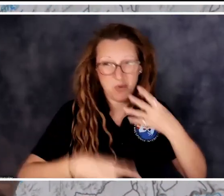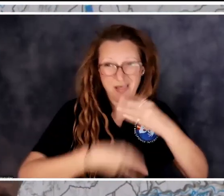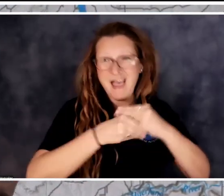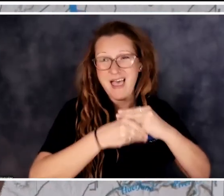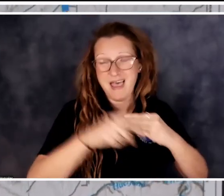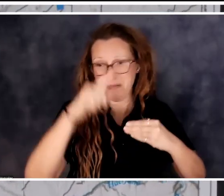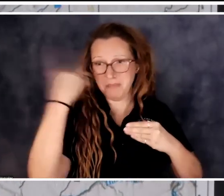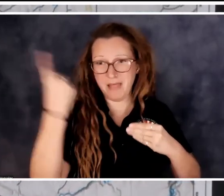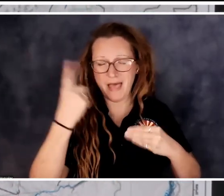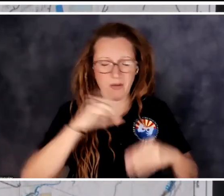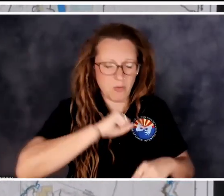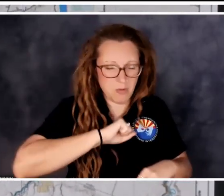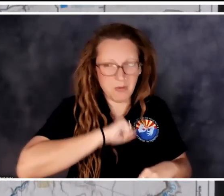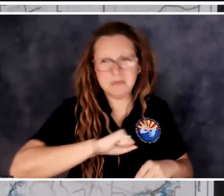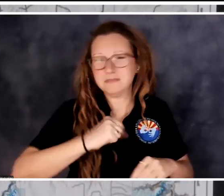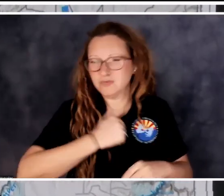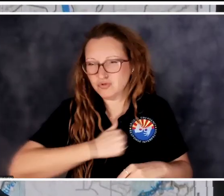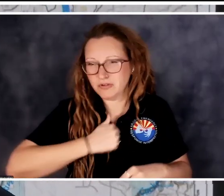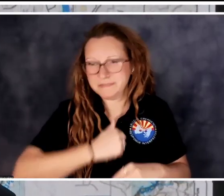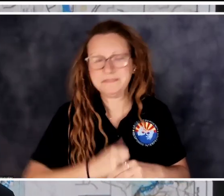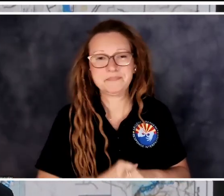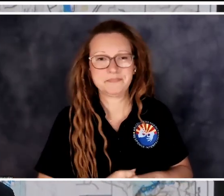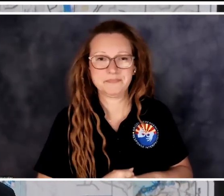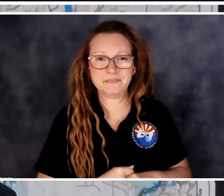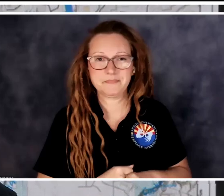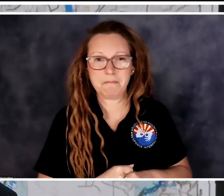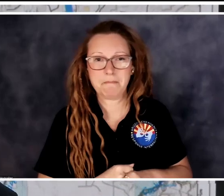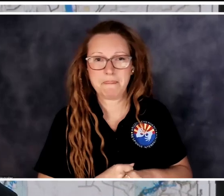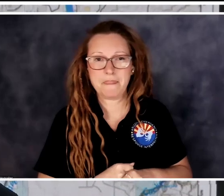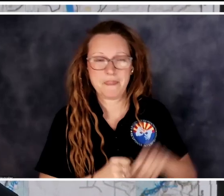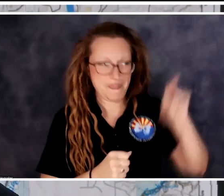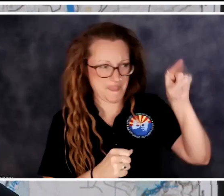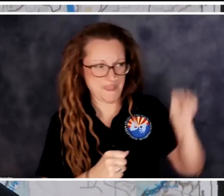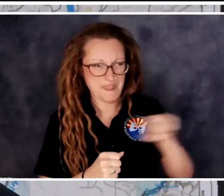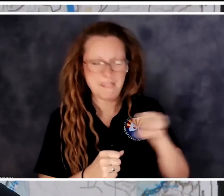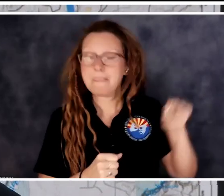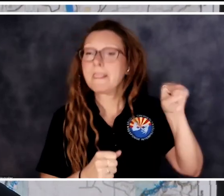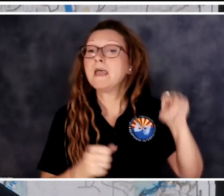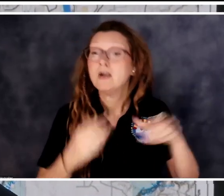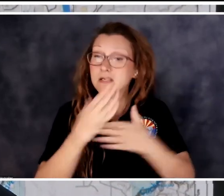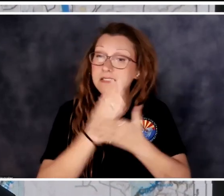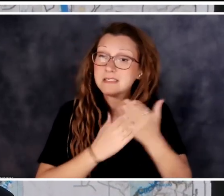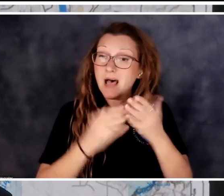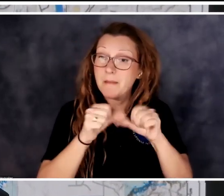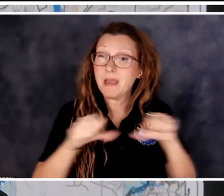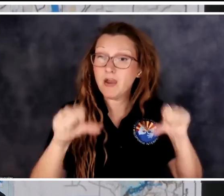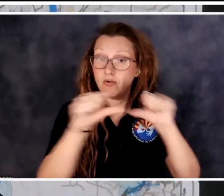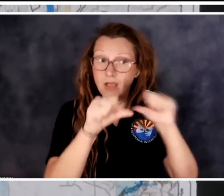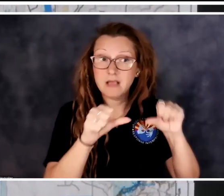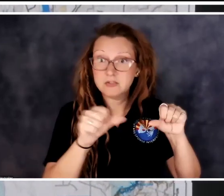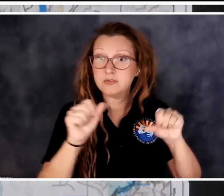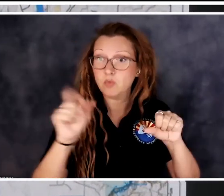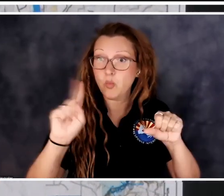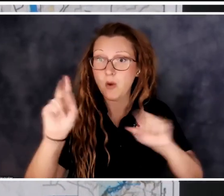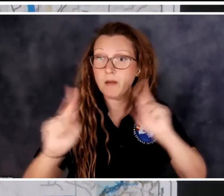This area though we do, sorry, I did mention yesterday, we are having some of those areas that have been repopulated.